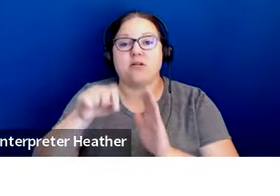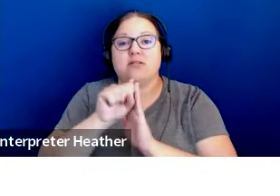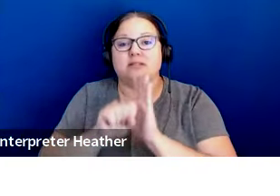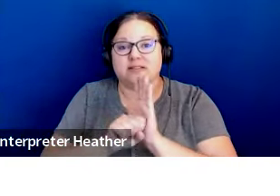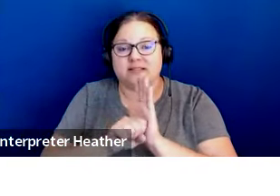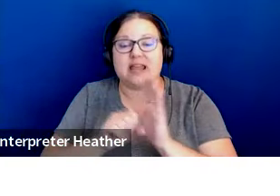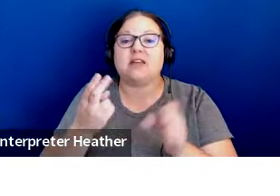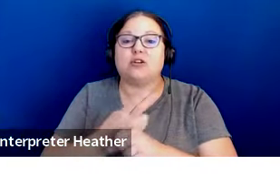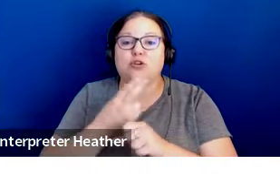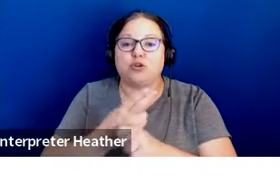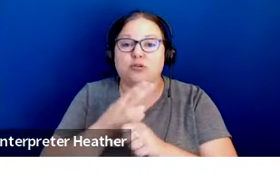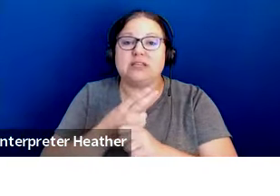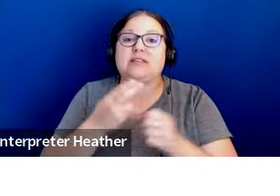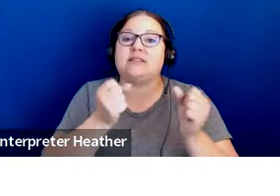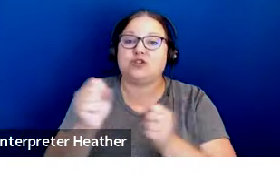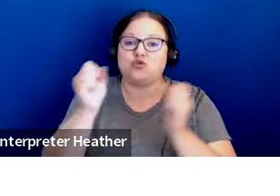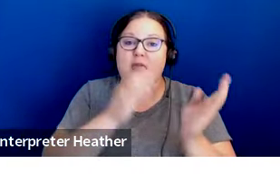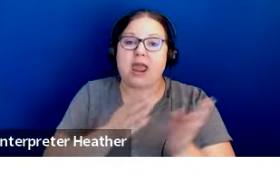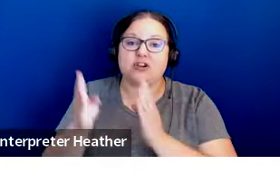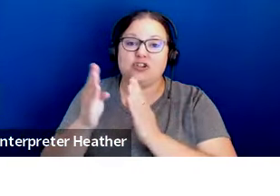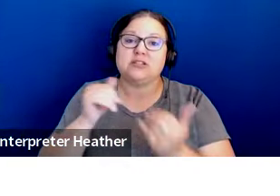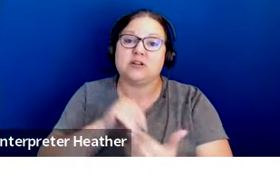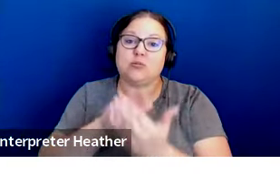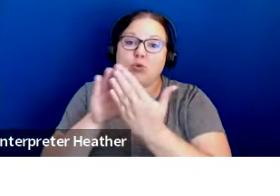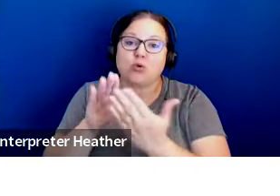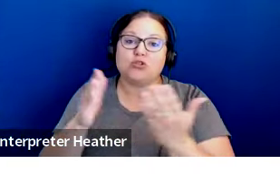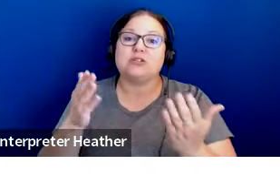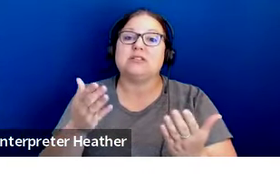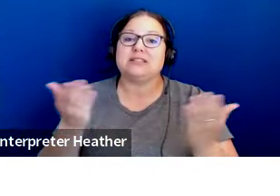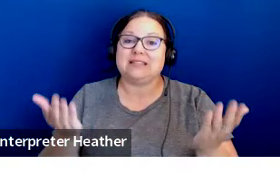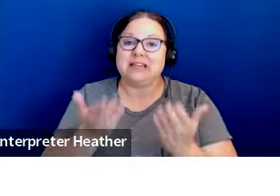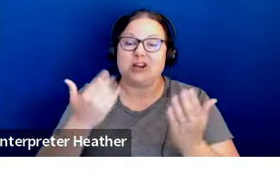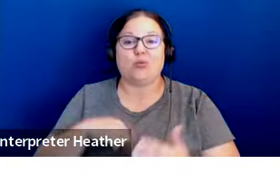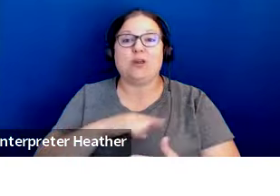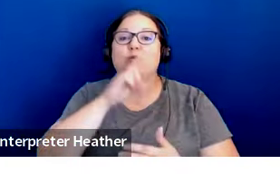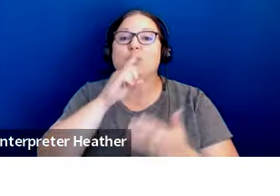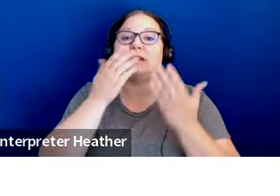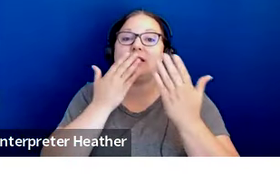approaches outlined by the CDC. And we are thankful to be able to share our efforts with